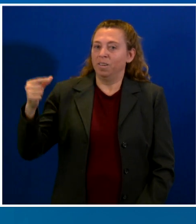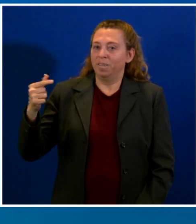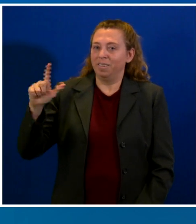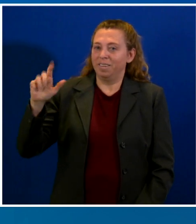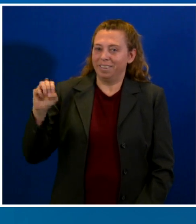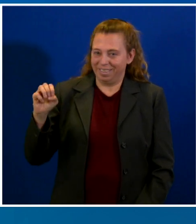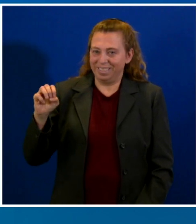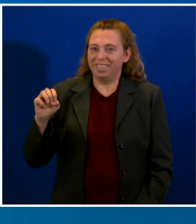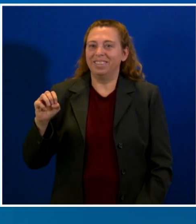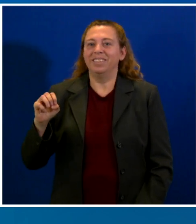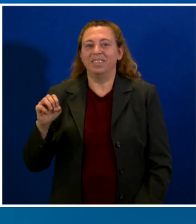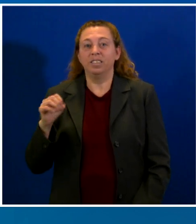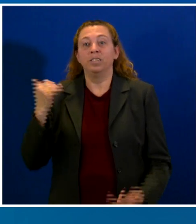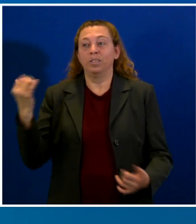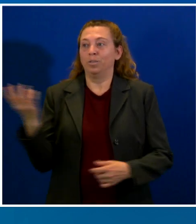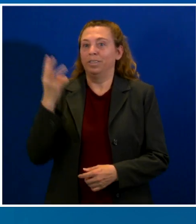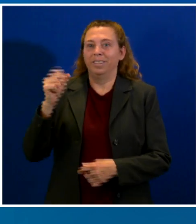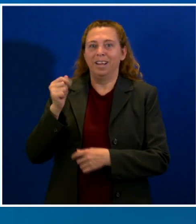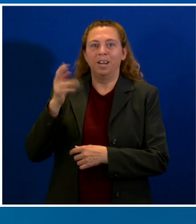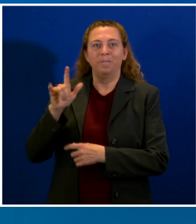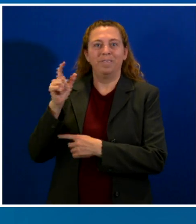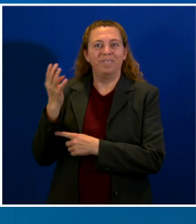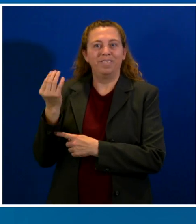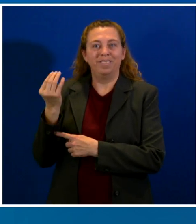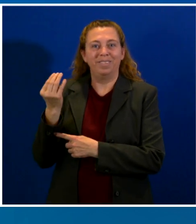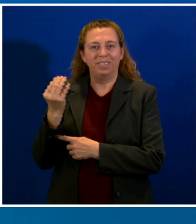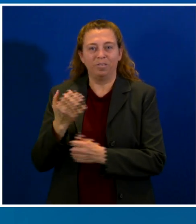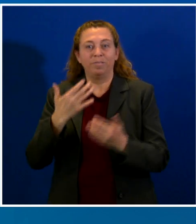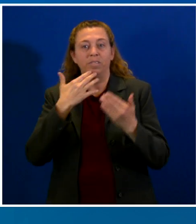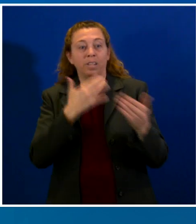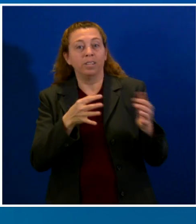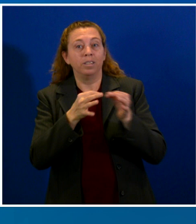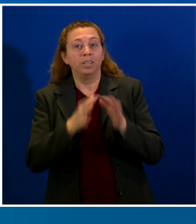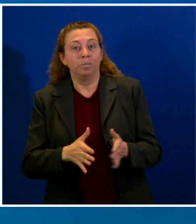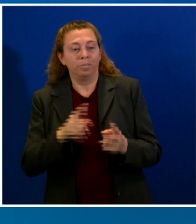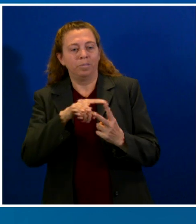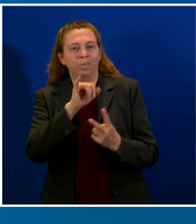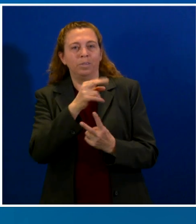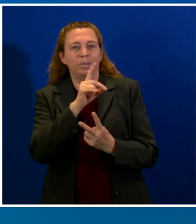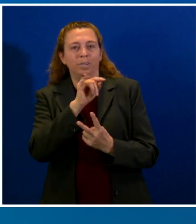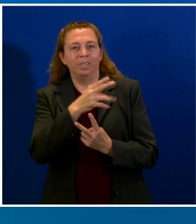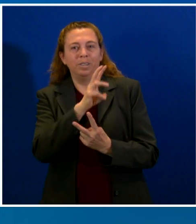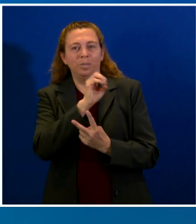Thank you to Judith Webb and Sarah Hafer, our American Sign Language interpreters today.